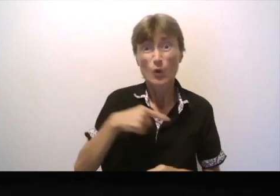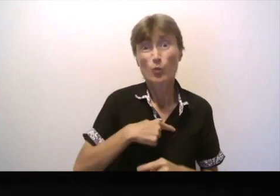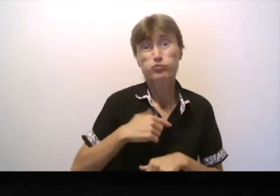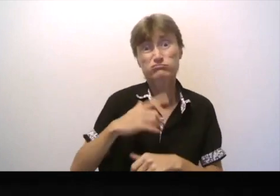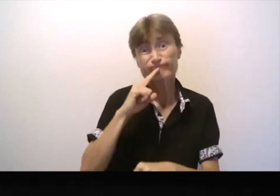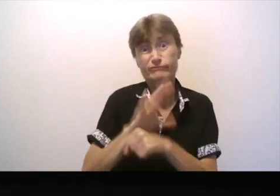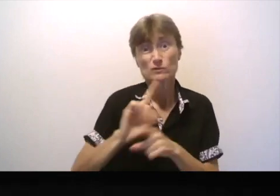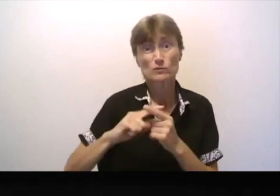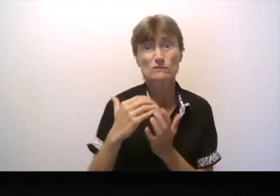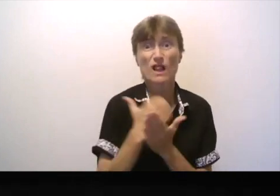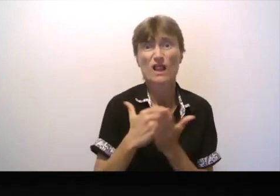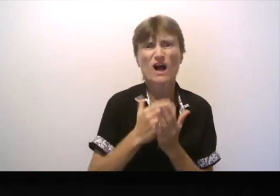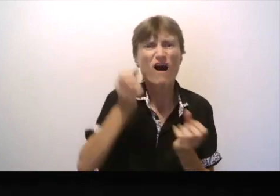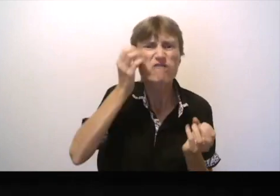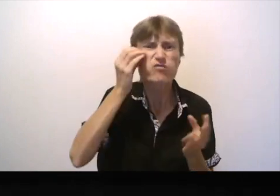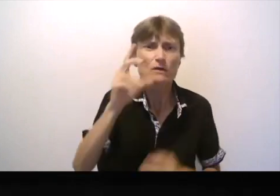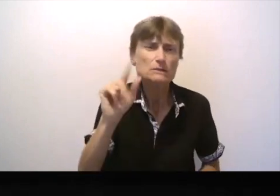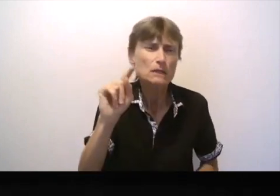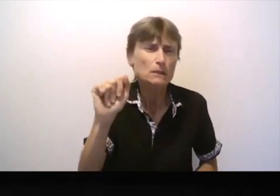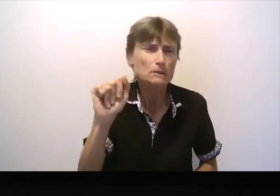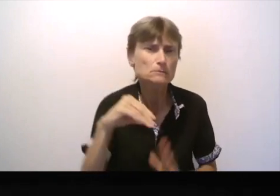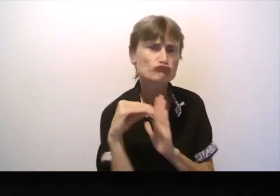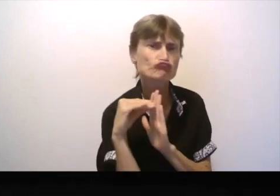with entities who are undertaking basic income